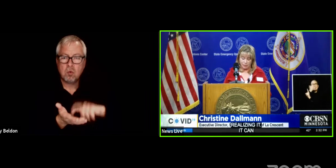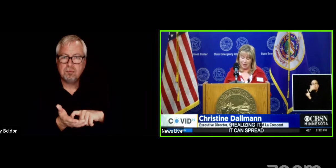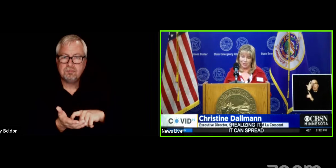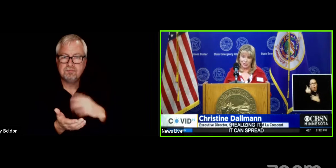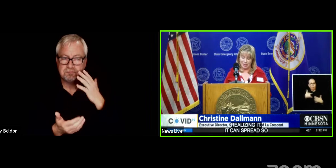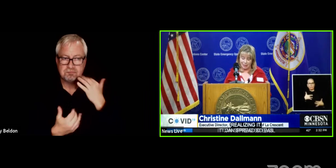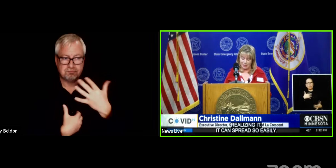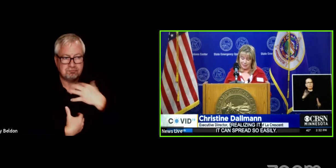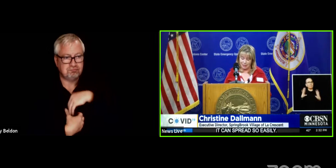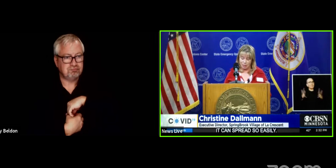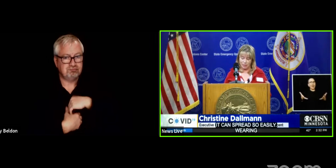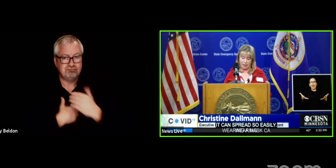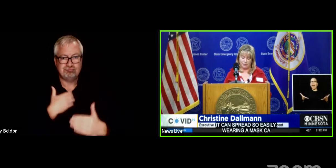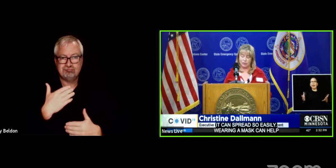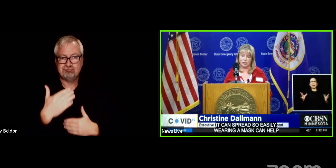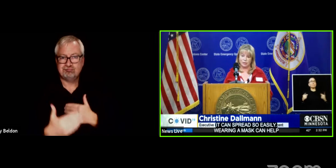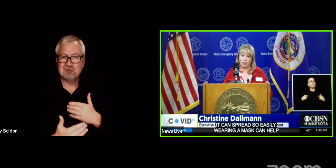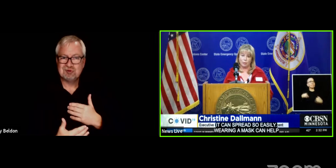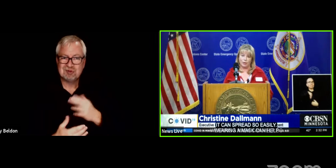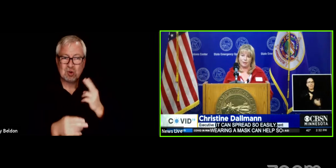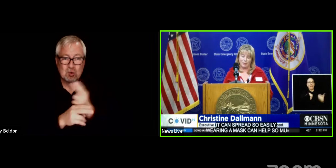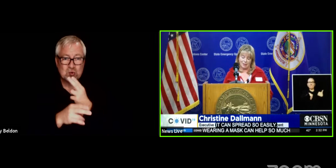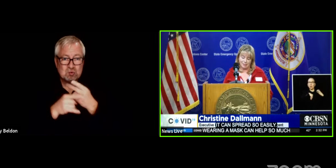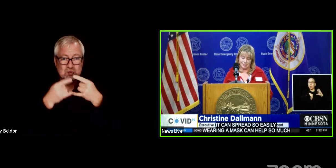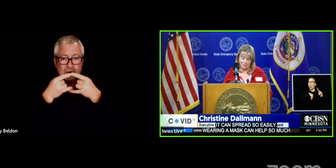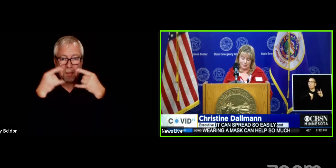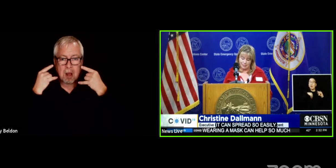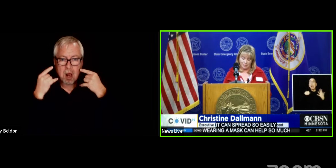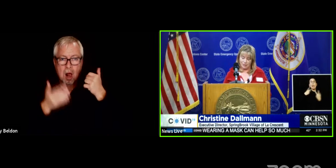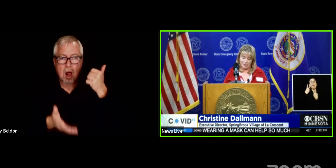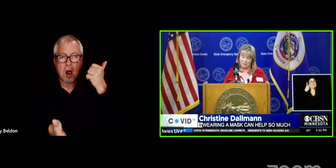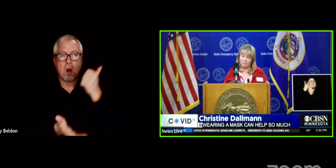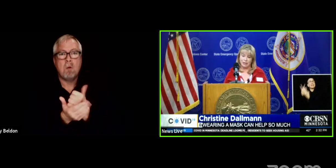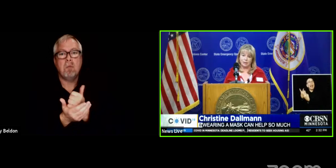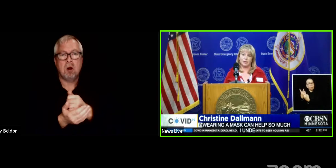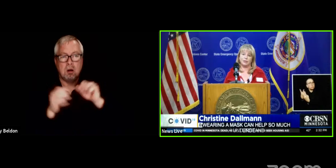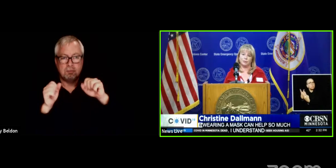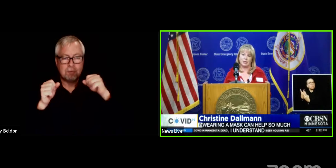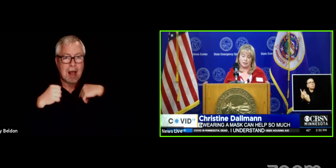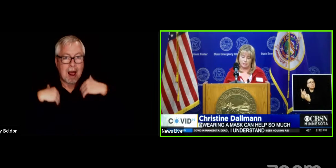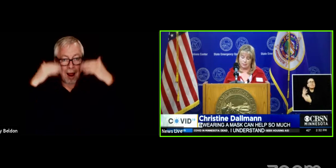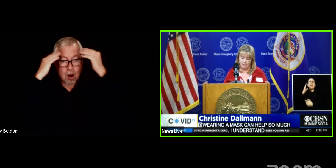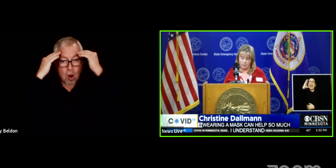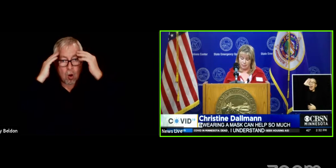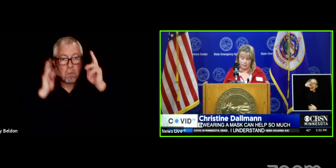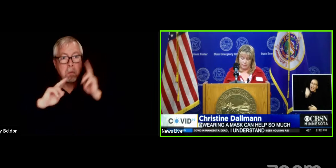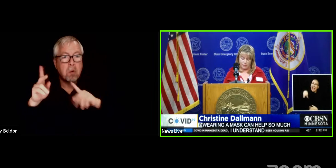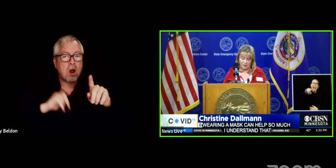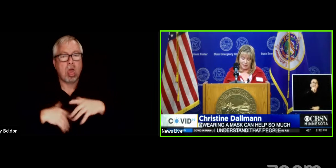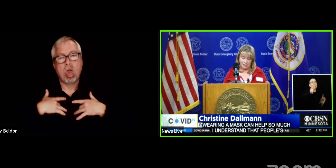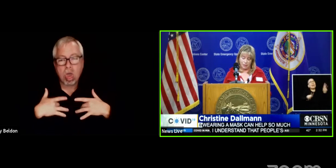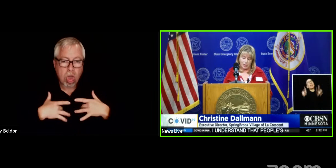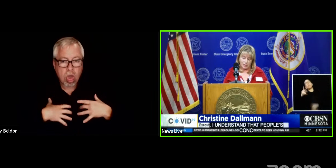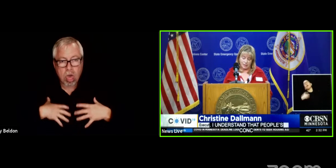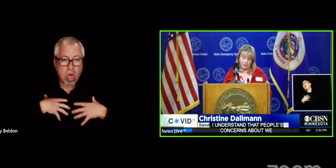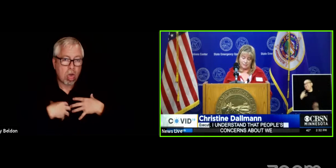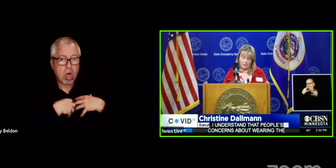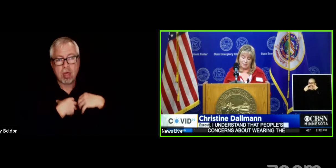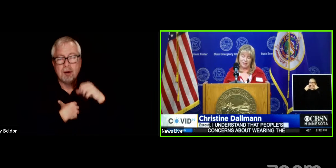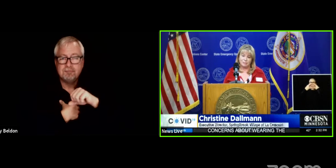I UNDERSTAND THAT PEOPLE HAVE CONCERNS ABOUT WEARING THE MASKS BUT THIS IS BIGGER THAN YOU OR ME. THINK OF THE RESIDENTS AND FAMILIES,